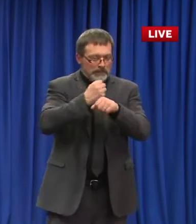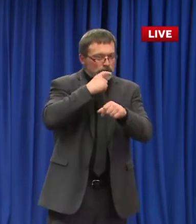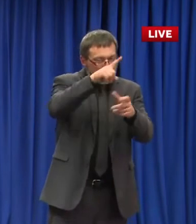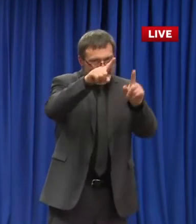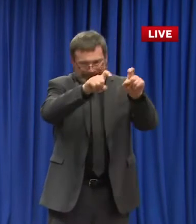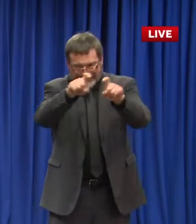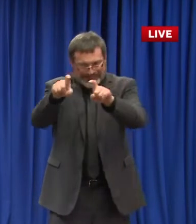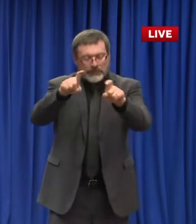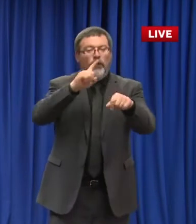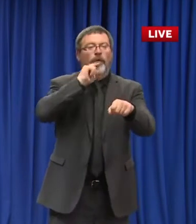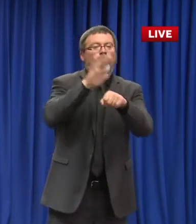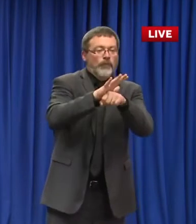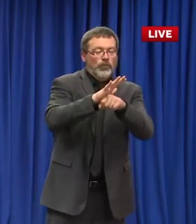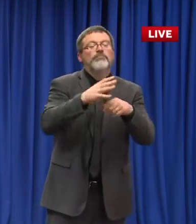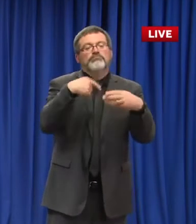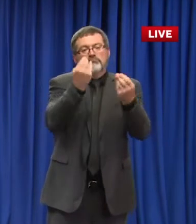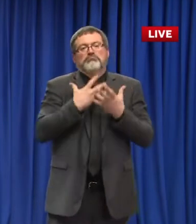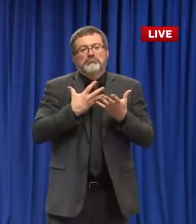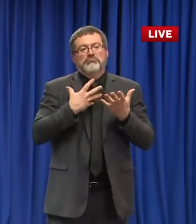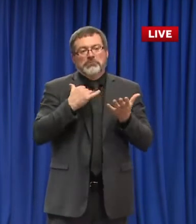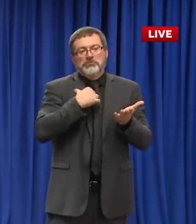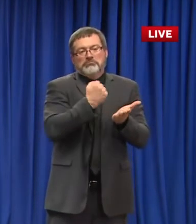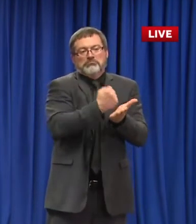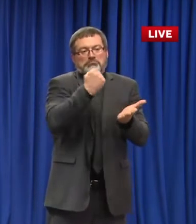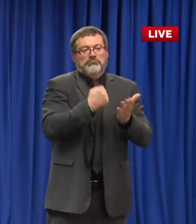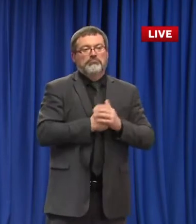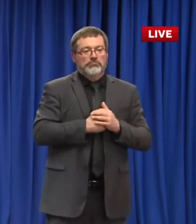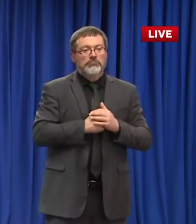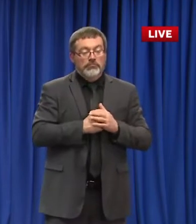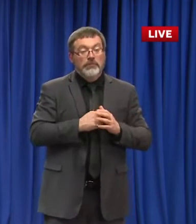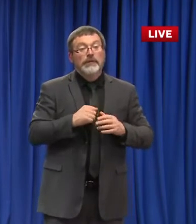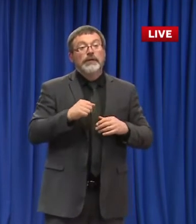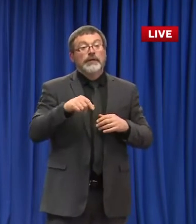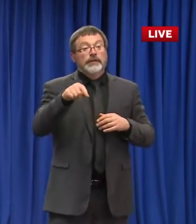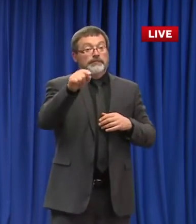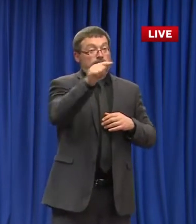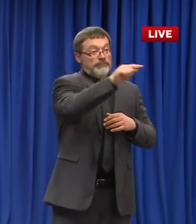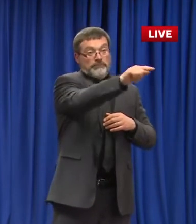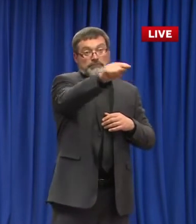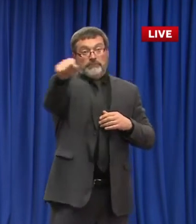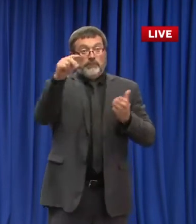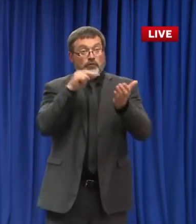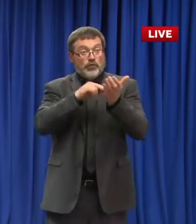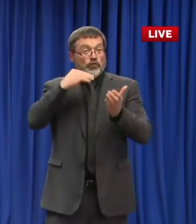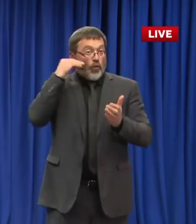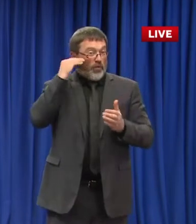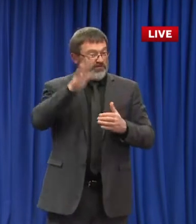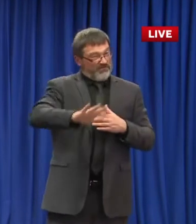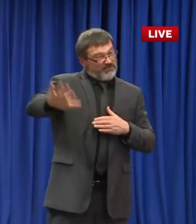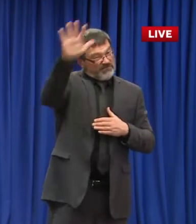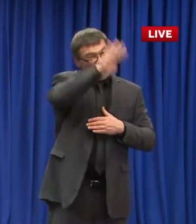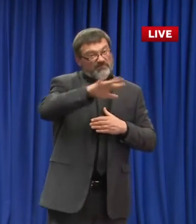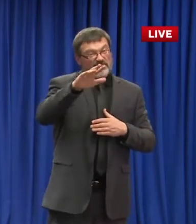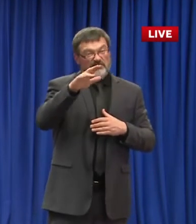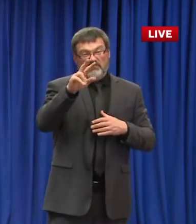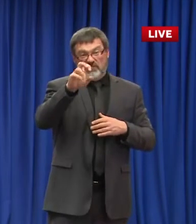SO THAT’S REALLY IMPORTANT THE NURSING HOME TESTING PROJECT ALL THE NURSING HOME TEST KITS HAVE BEEN SENT OVER THE NEXT SEVERAL DAYS.